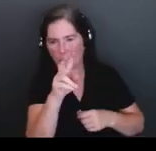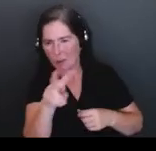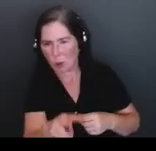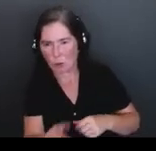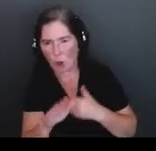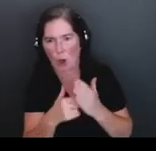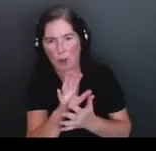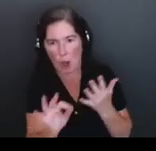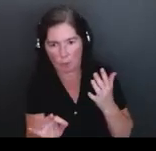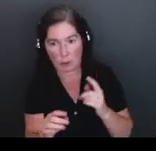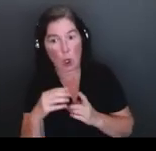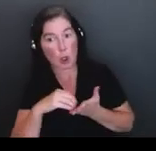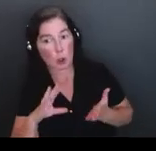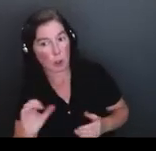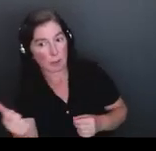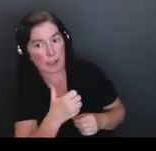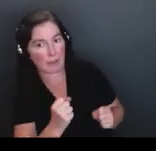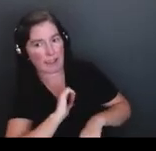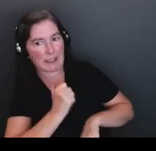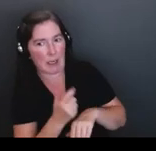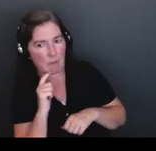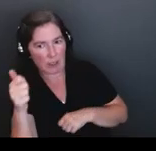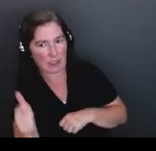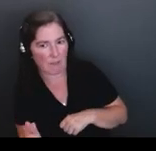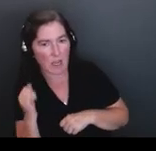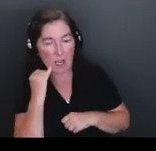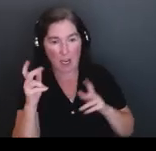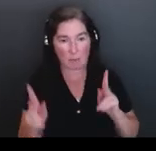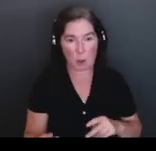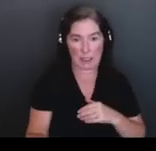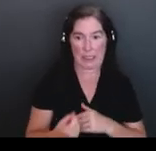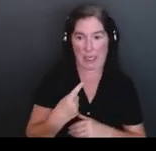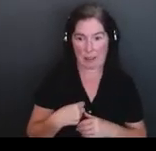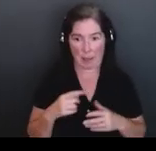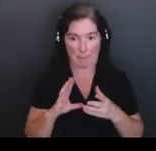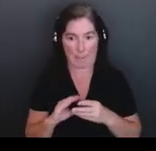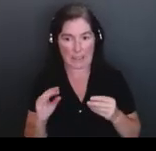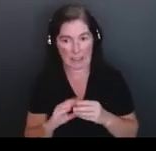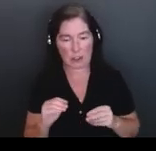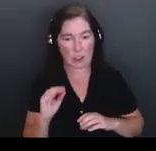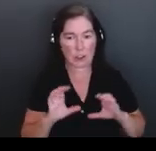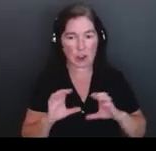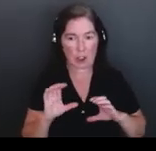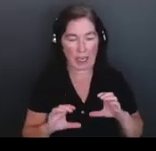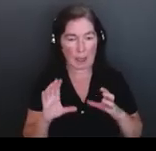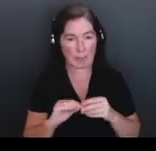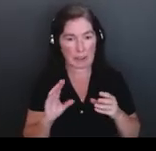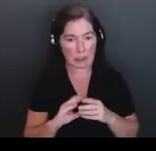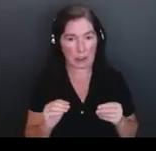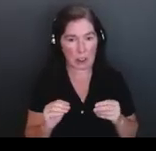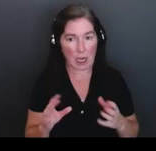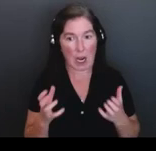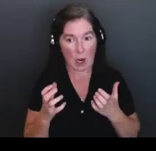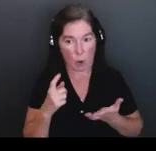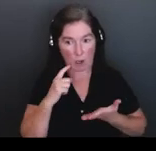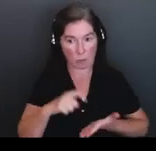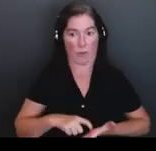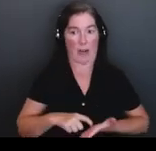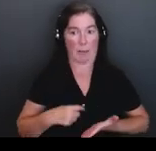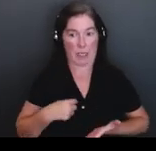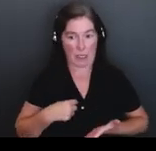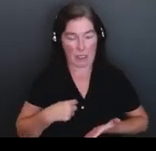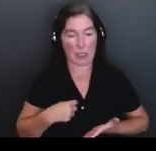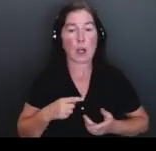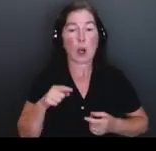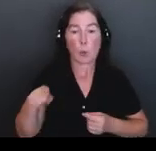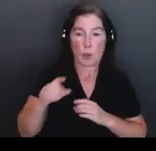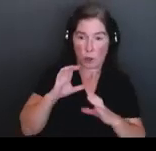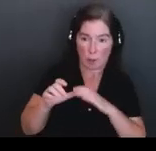If you see the word banner, that's that little thing the comes up in the bottom left corner. If you want kind of that popup or an e-mail, or both. So you can kind of see what the different